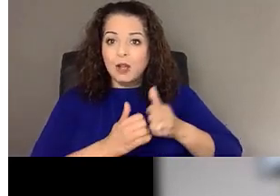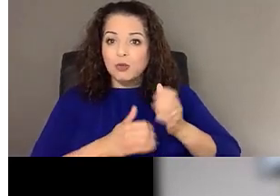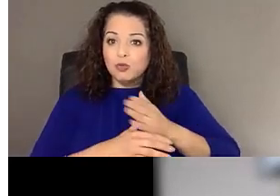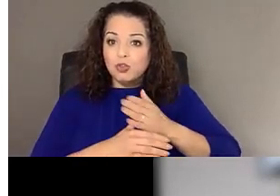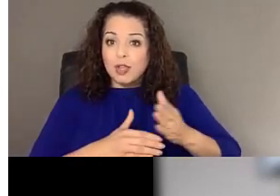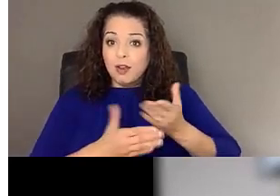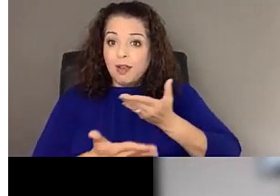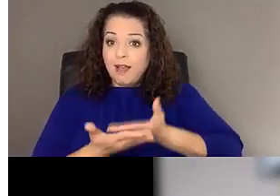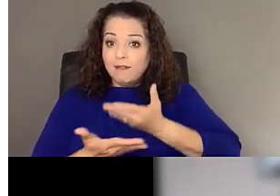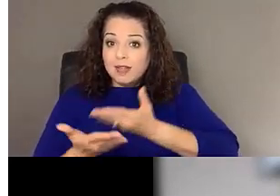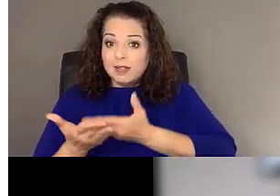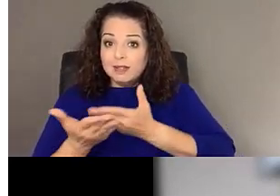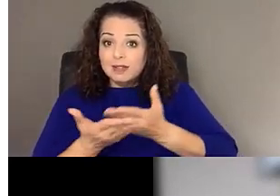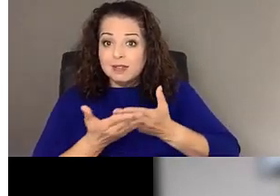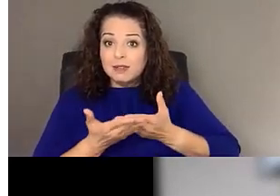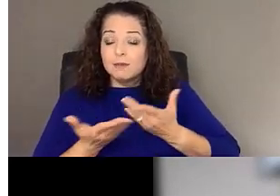So let's go to the next slide, please.